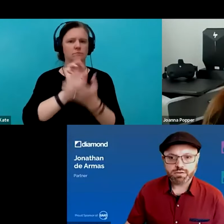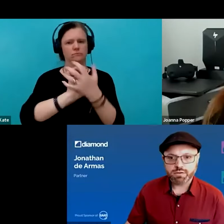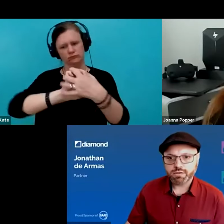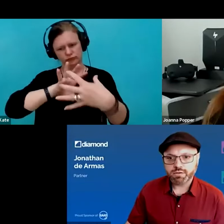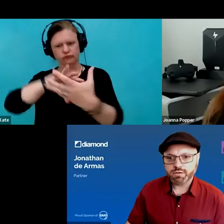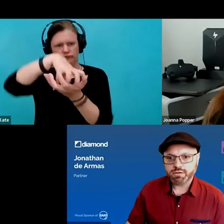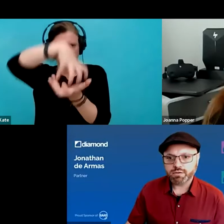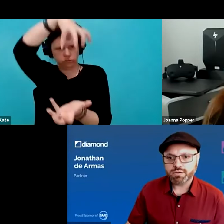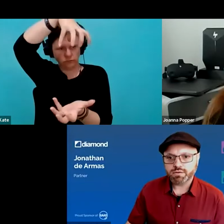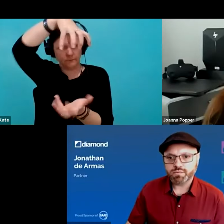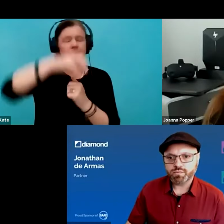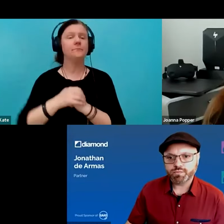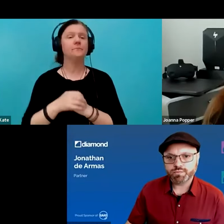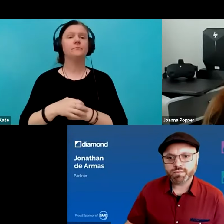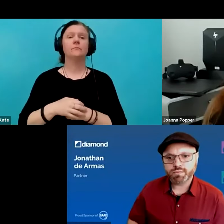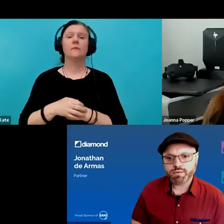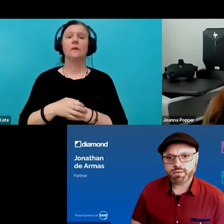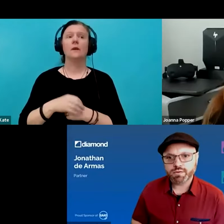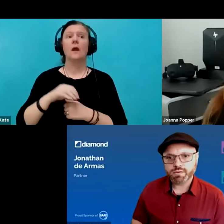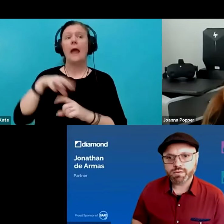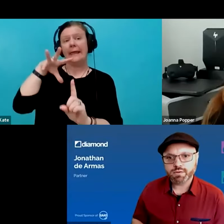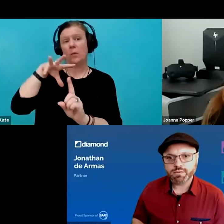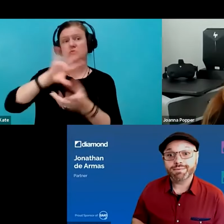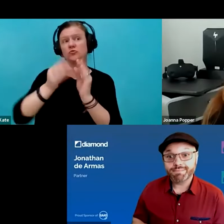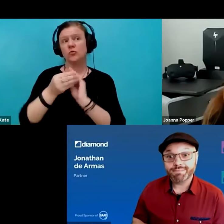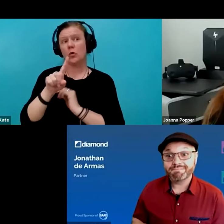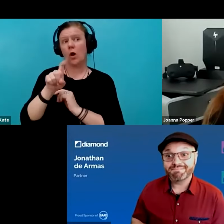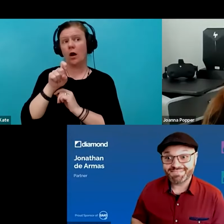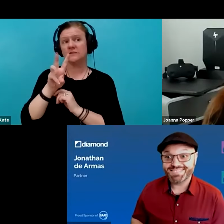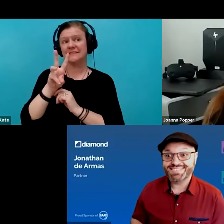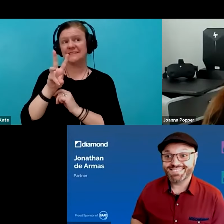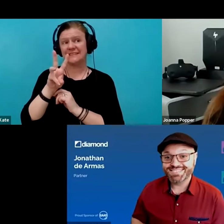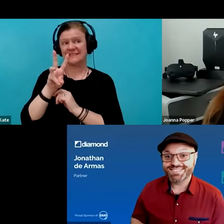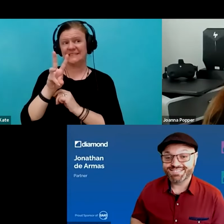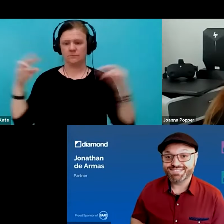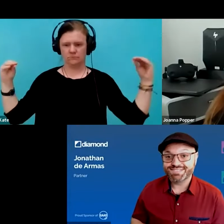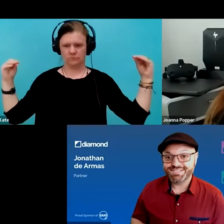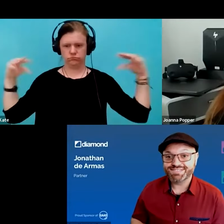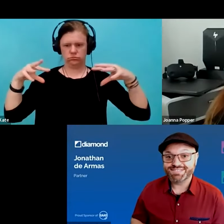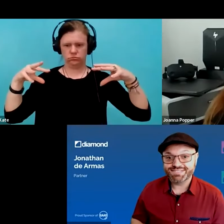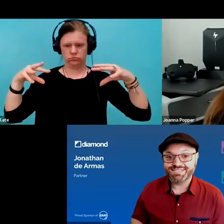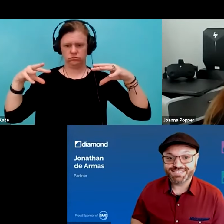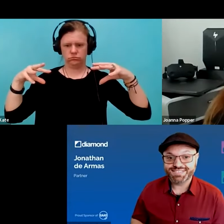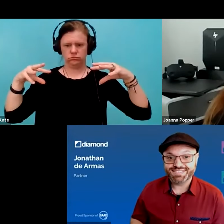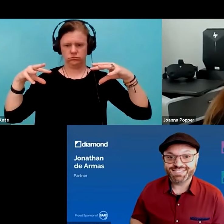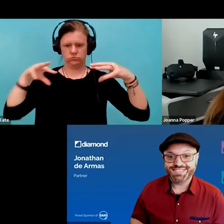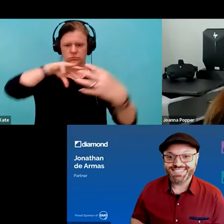Christina Heller: We use 106 cameras all facing in on a performer like a globe and we